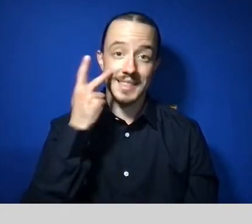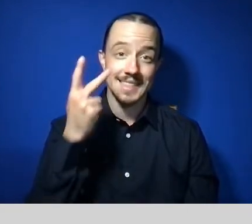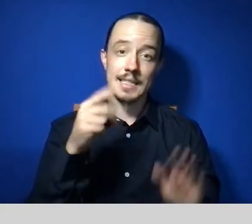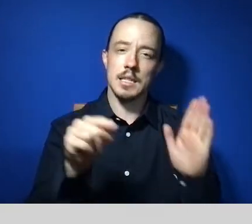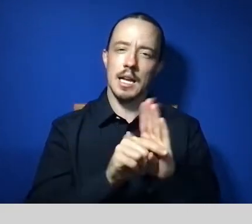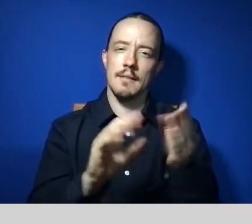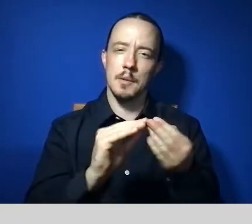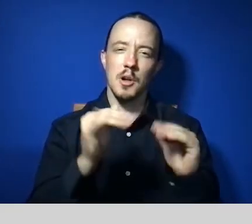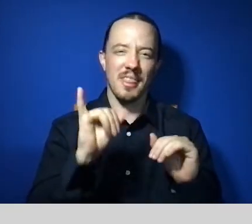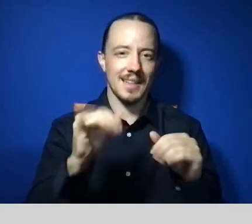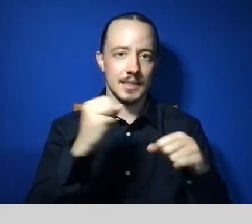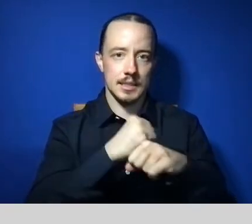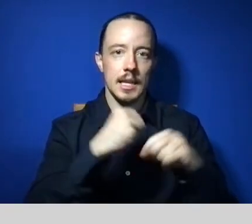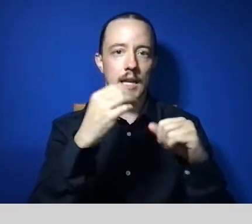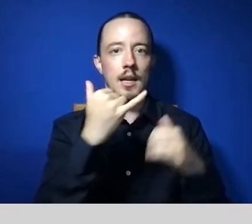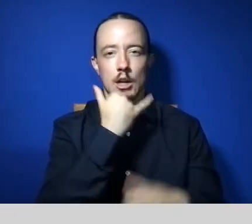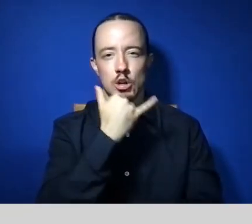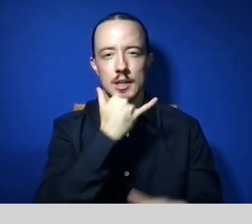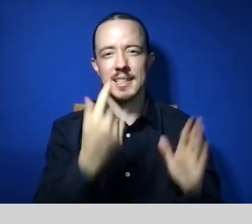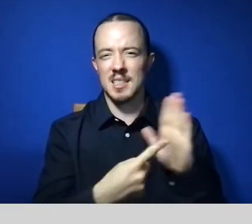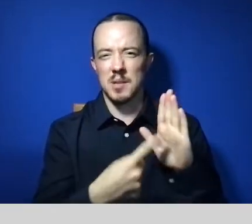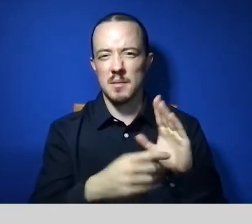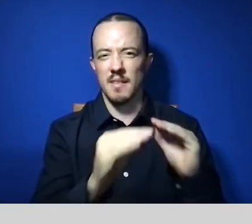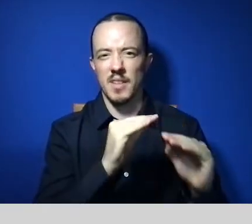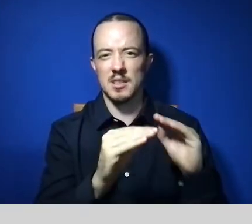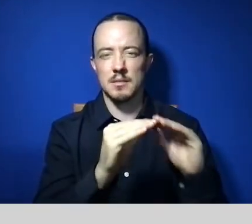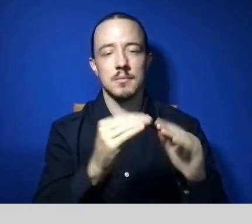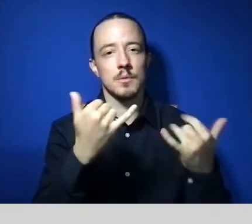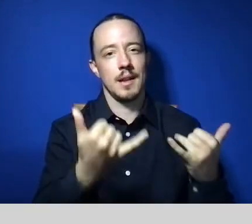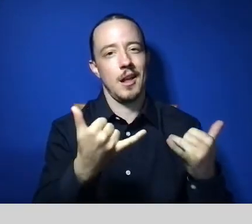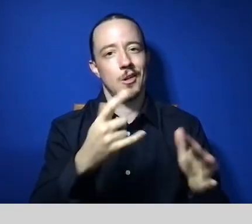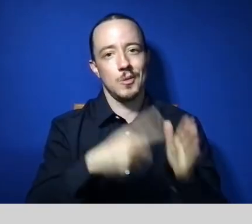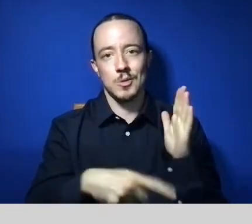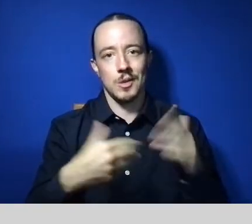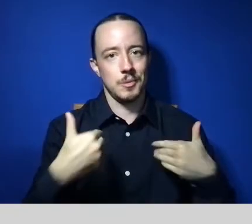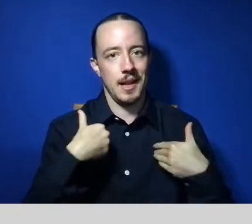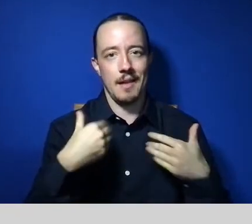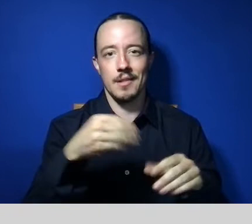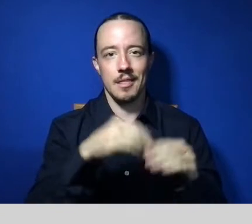This is a data error, and sometimes they fix it. But right now that is what is in our dataset.